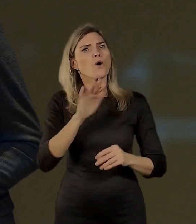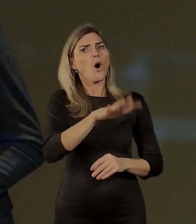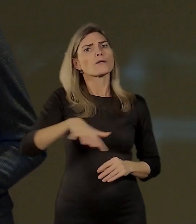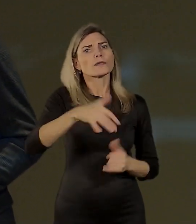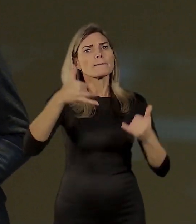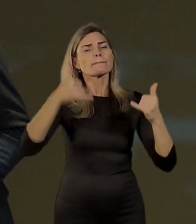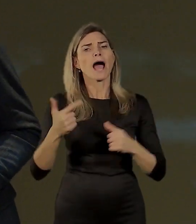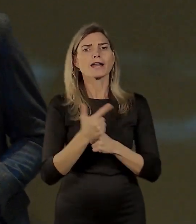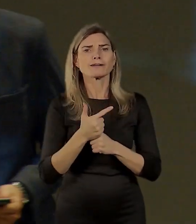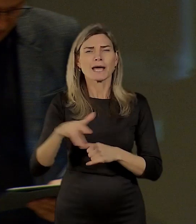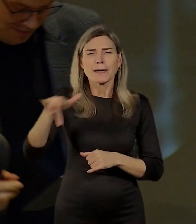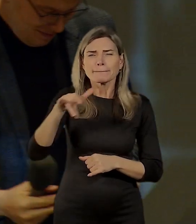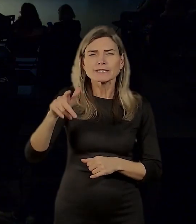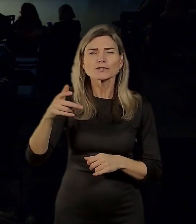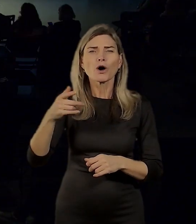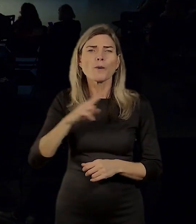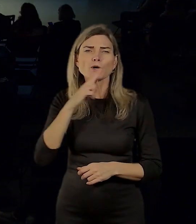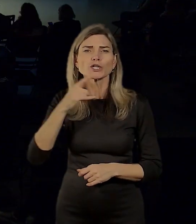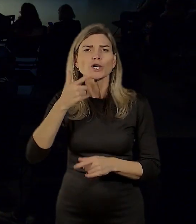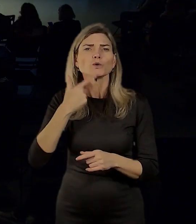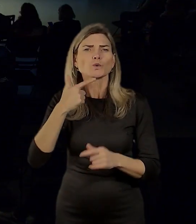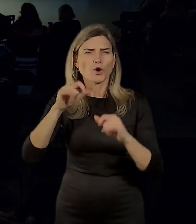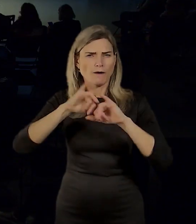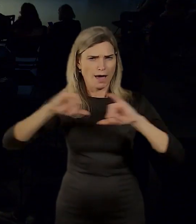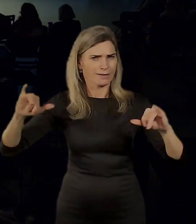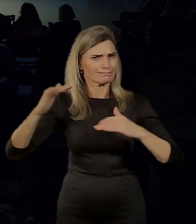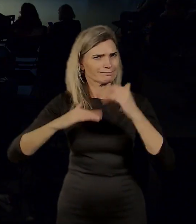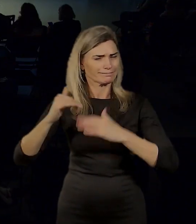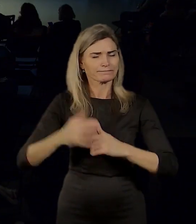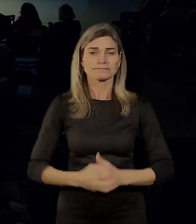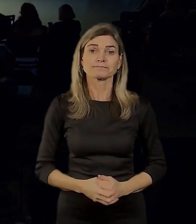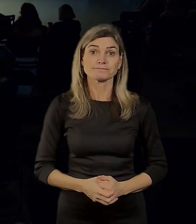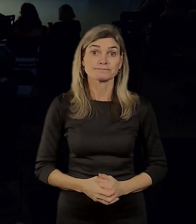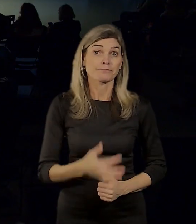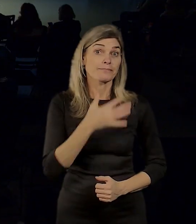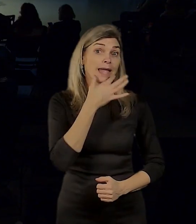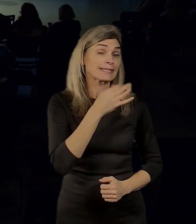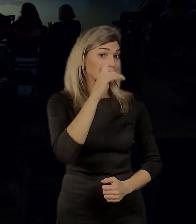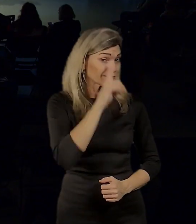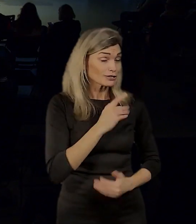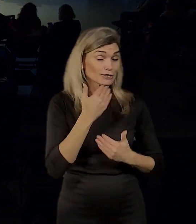for the approach it has chosen to the location and the project. Any